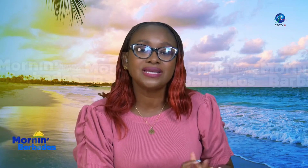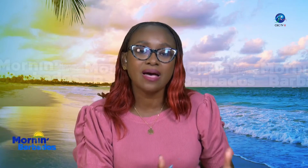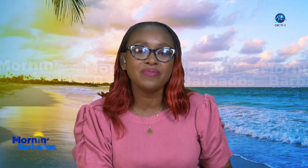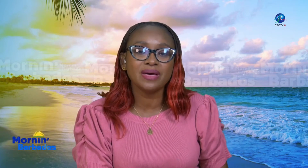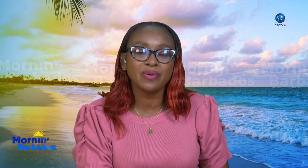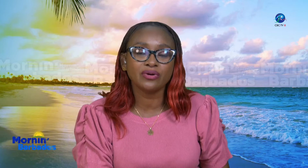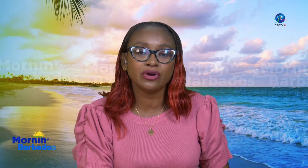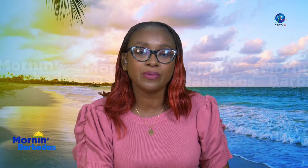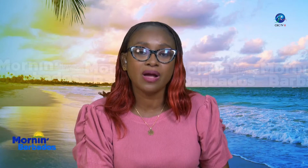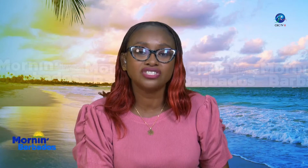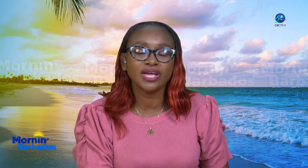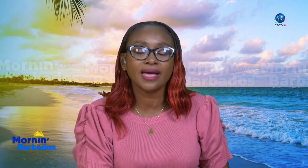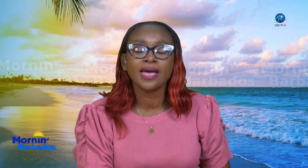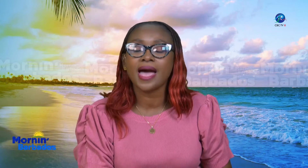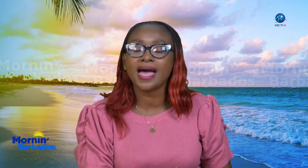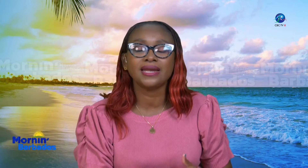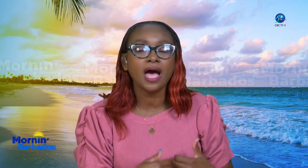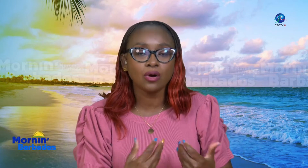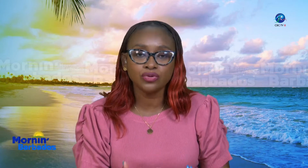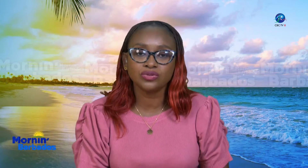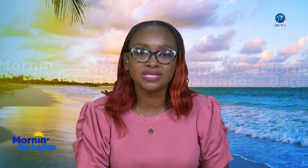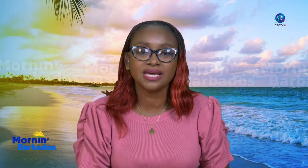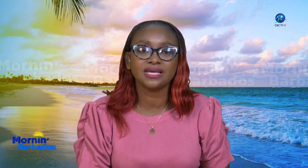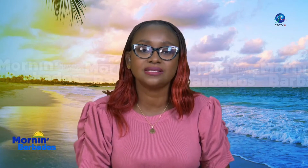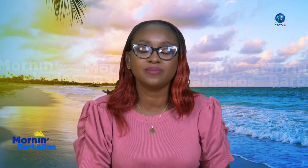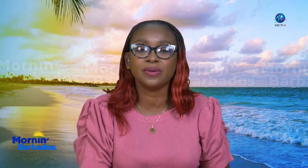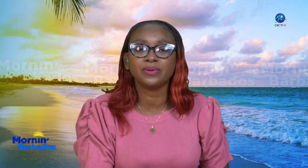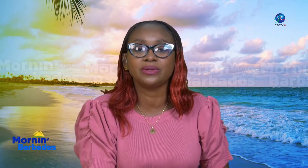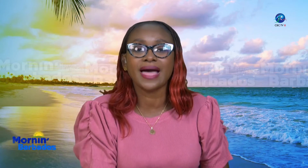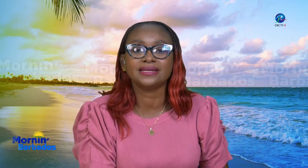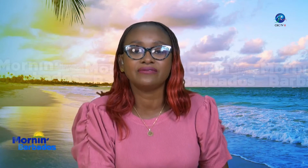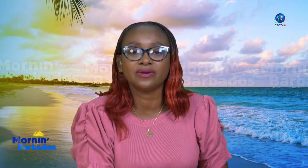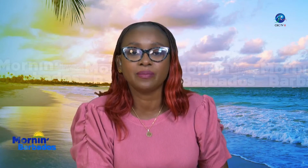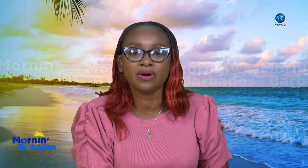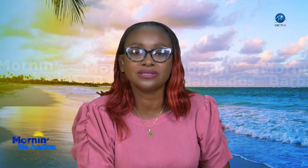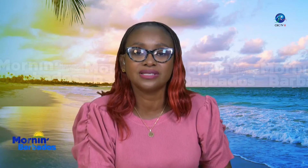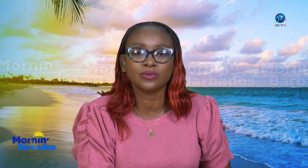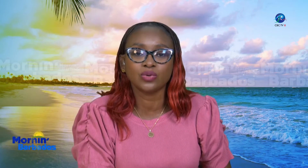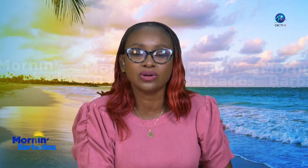tell me about your project and how you take it to people at different parts of the world